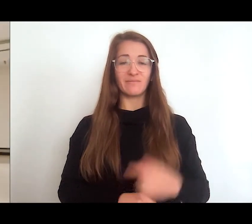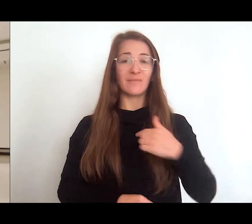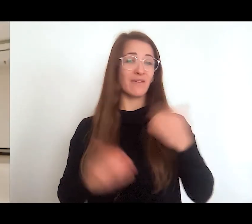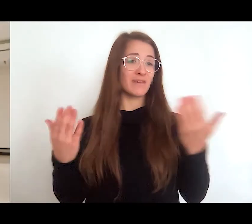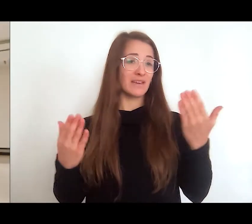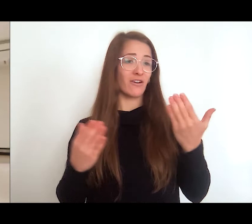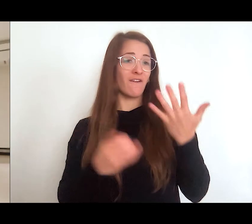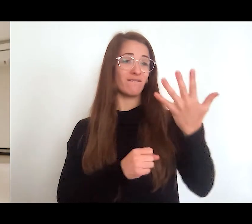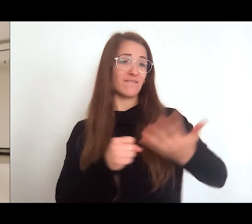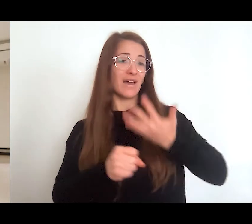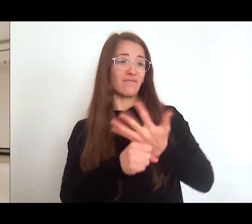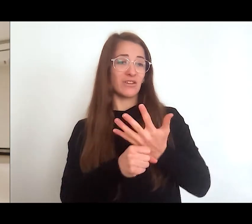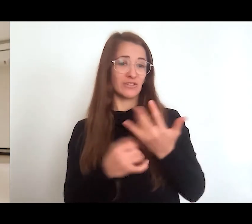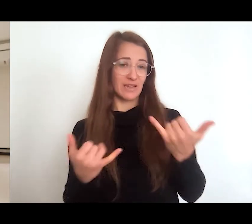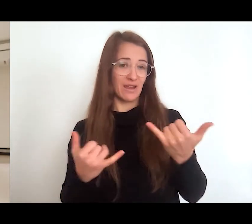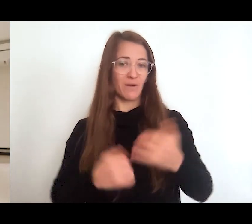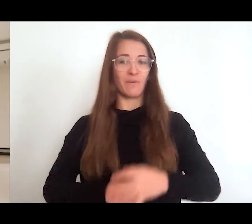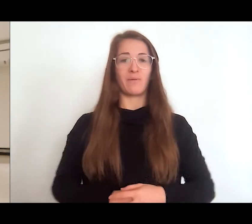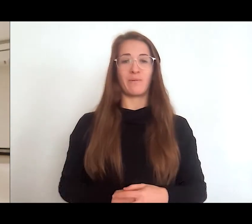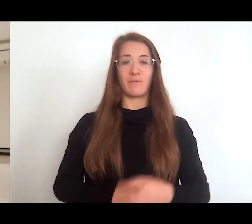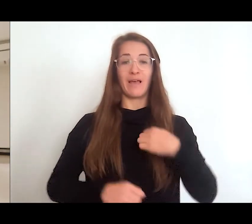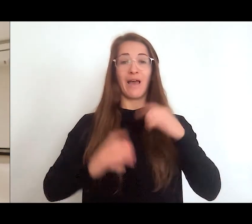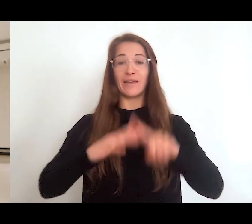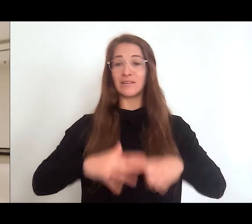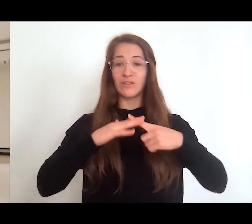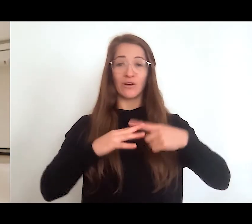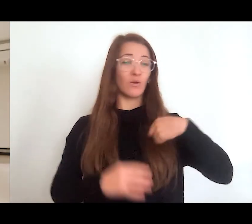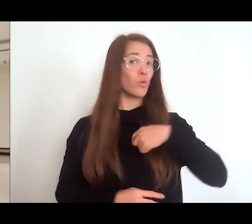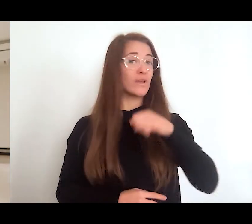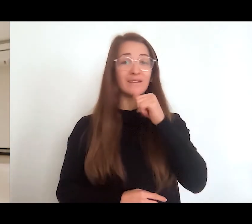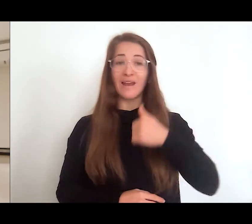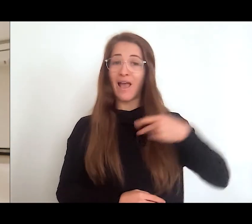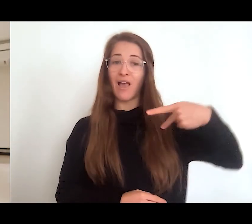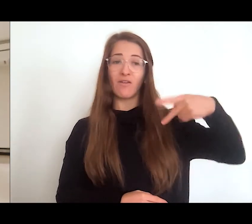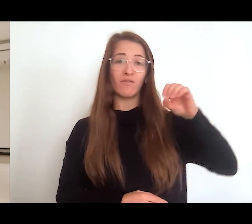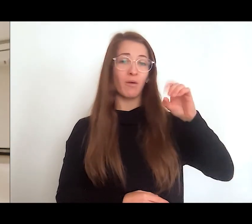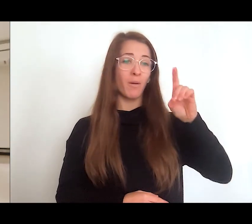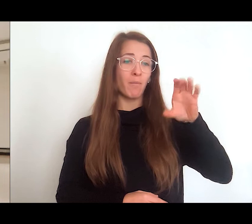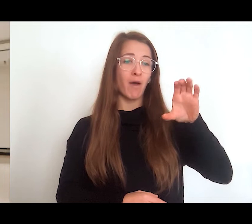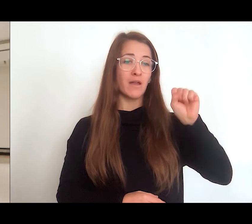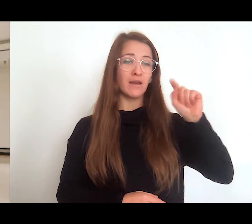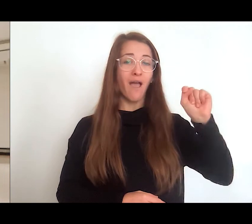YES. SO I HAVE BEEN HERE FIVE YEARS